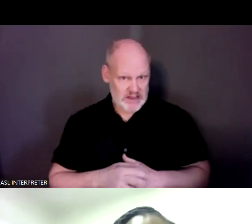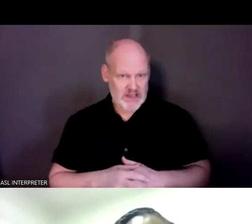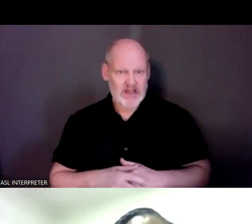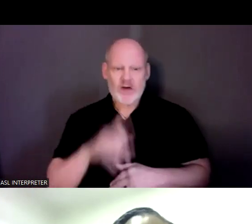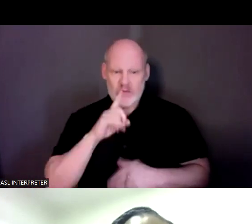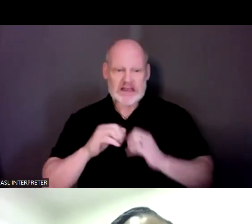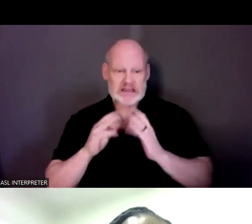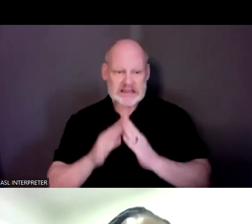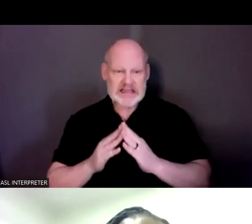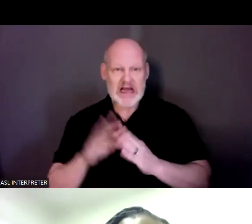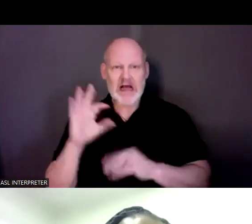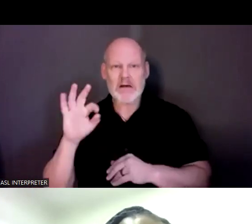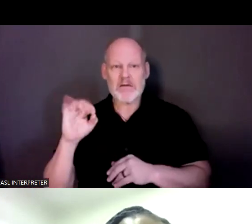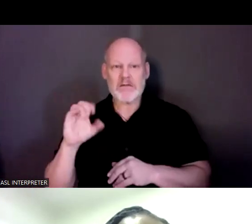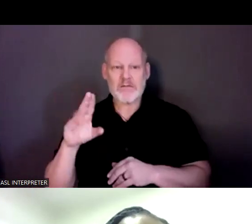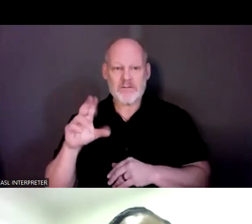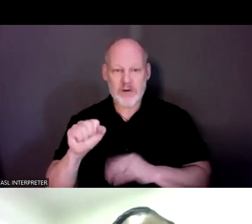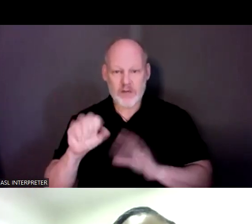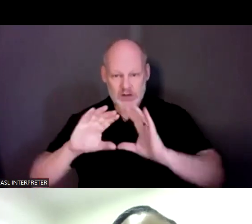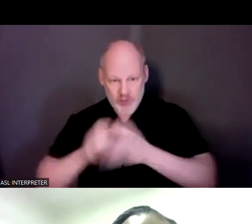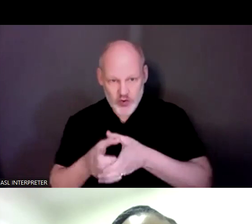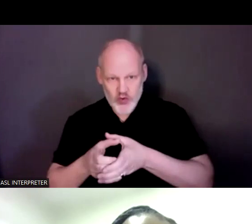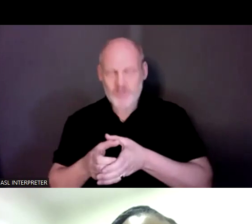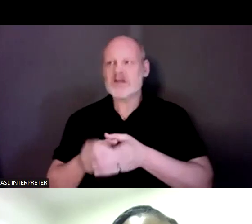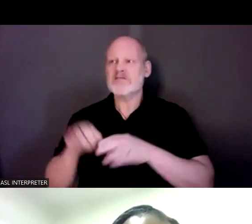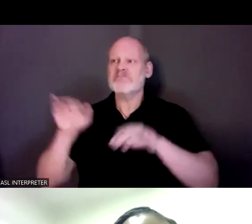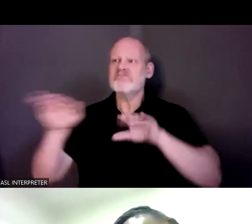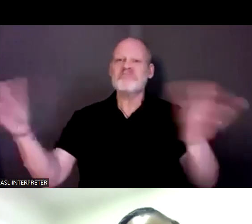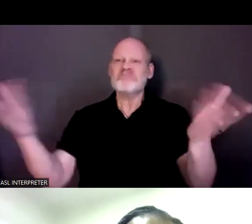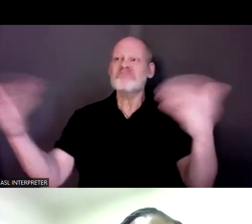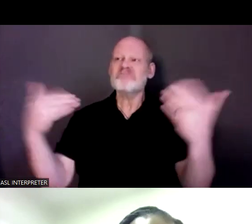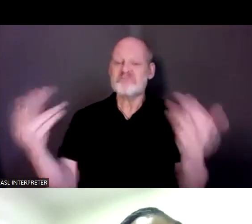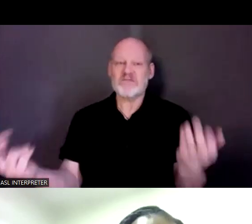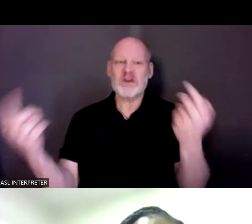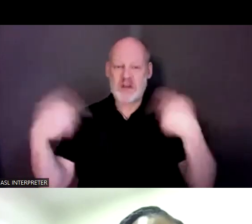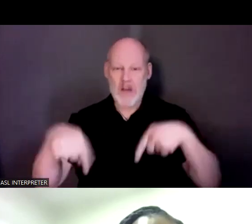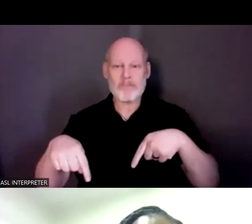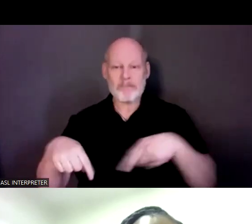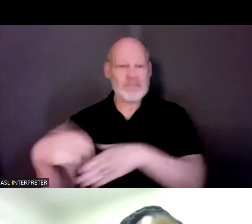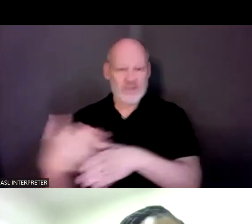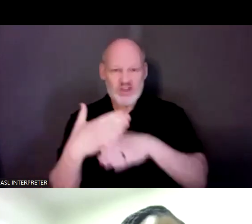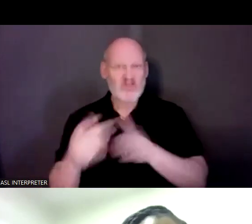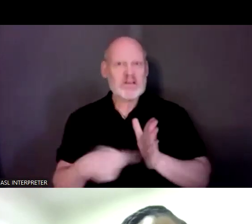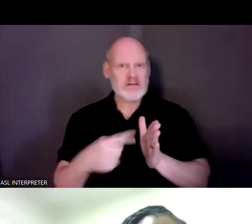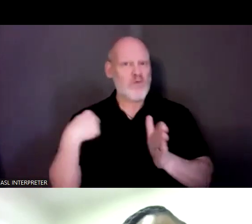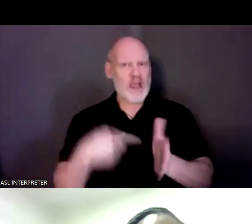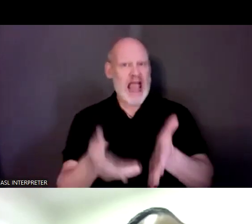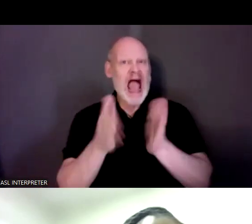having sessions where they're able to come give their voice, but not just the voice because sometimes we ask people for things but we don't really do anything with it but